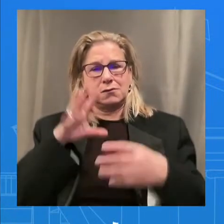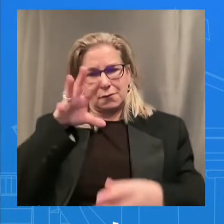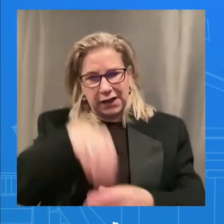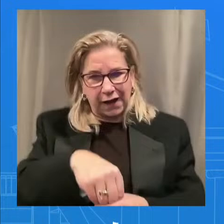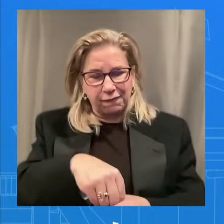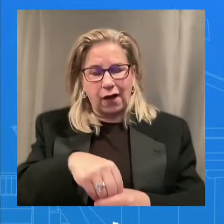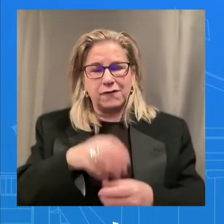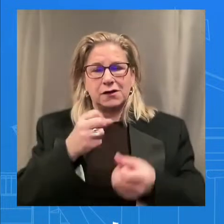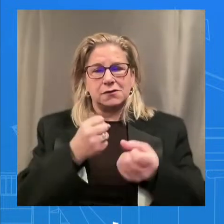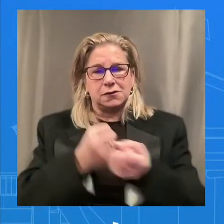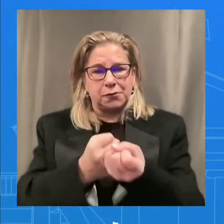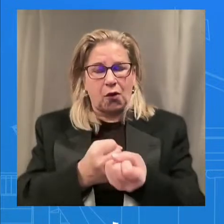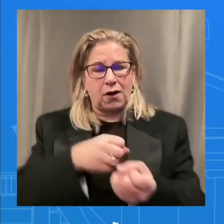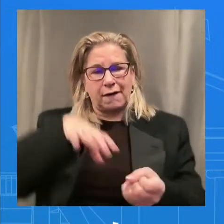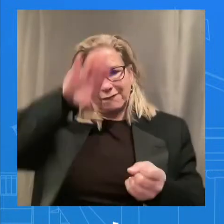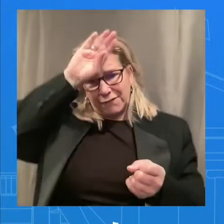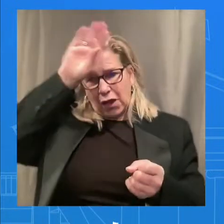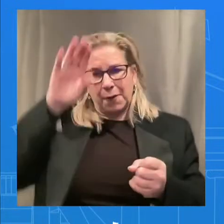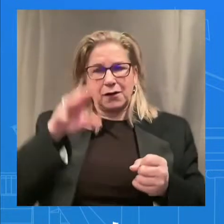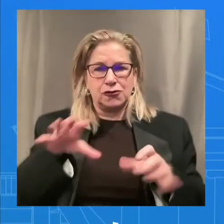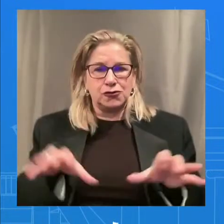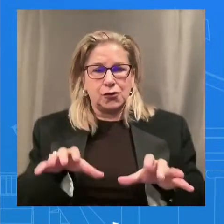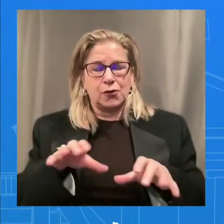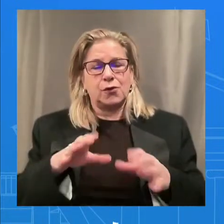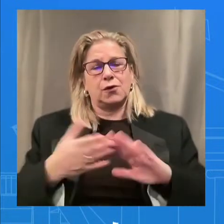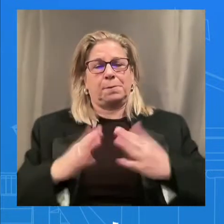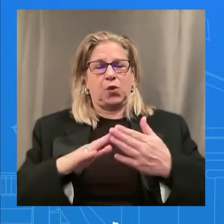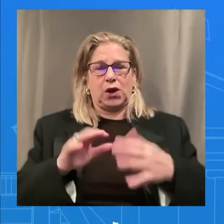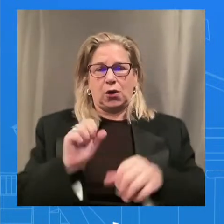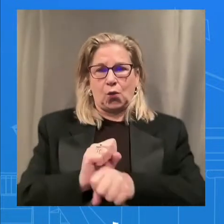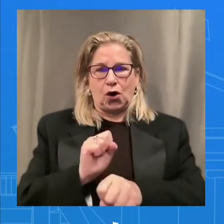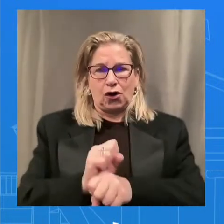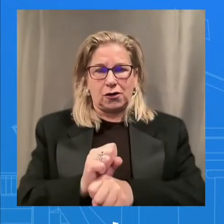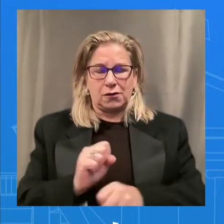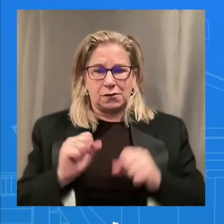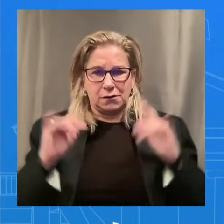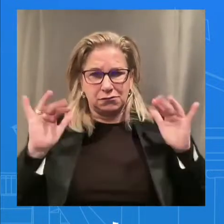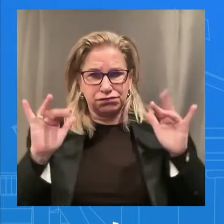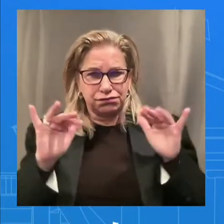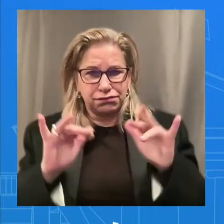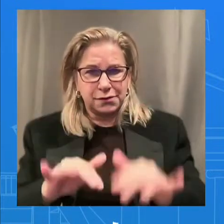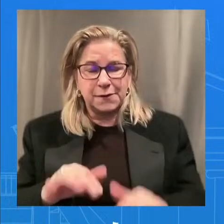Hundreds of firefighters from neighboring states -- including Arizona, Oregon, Washington, Utah,